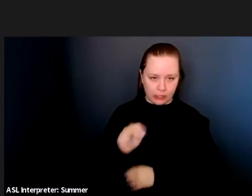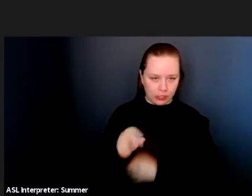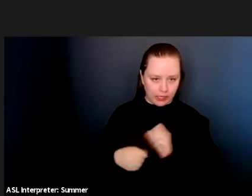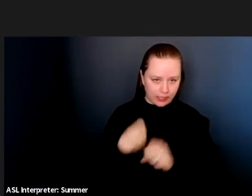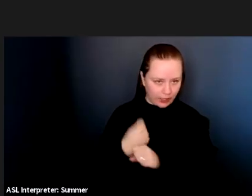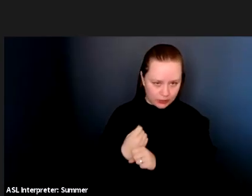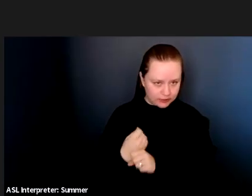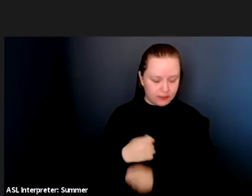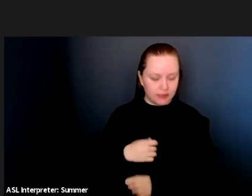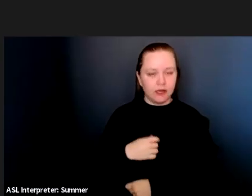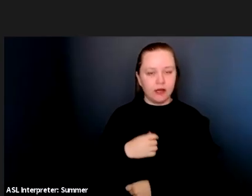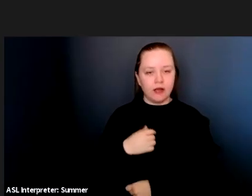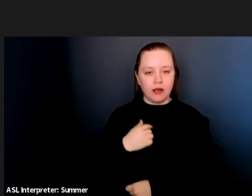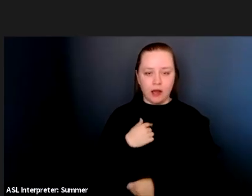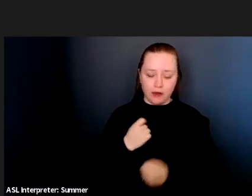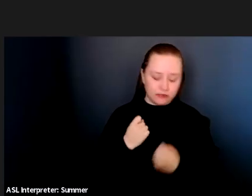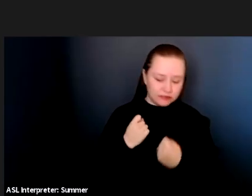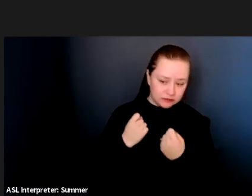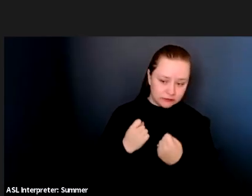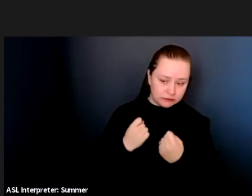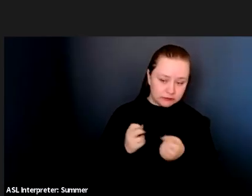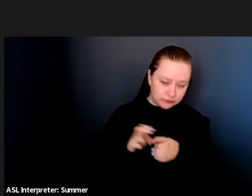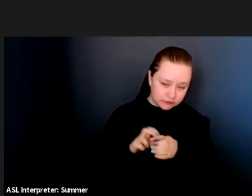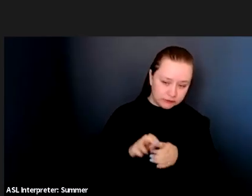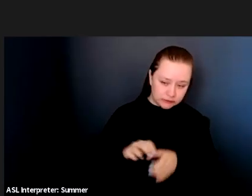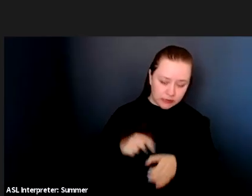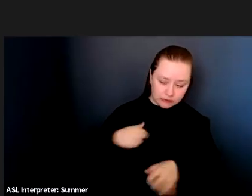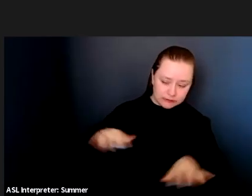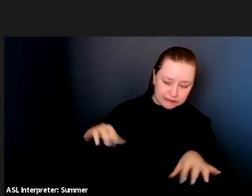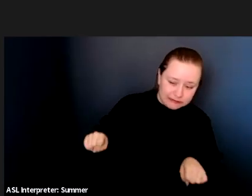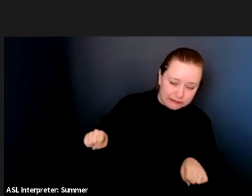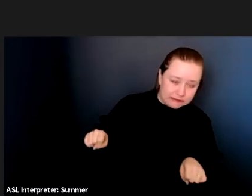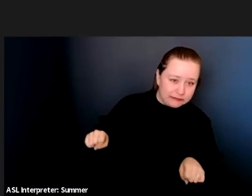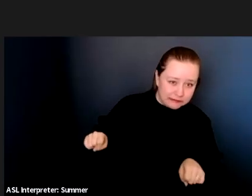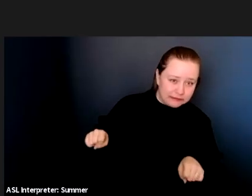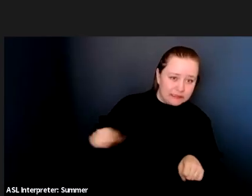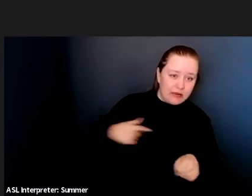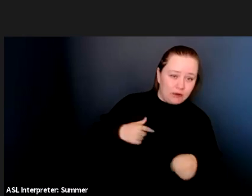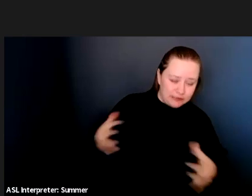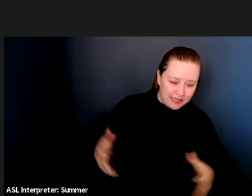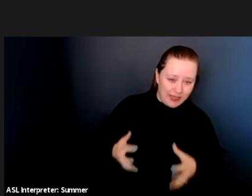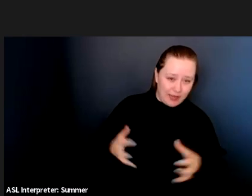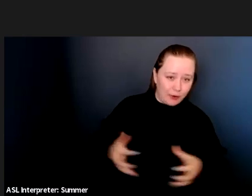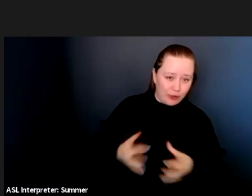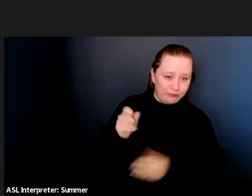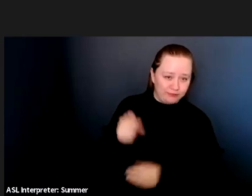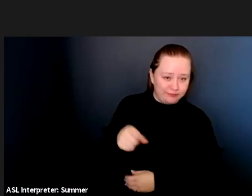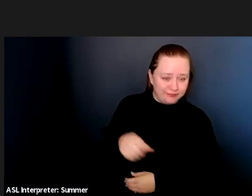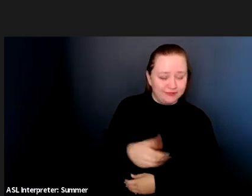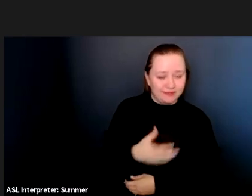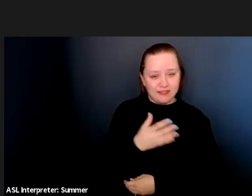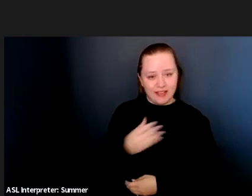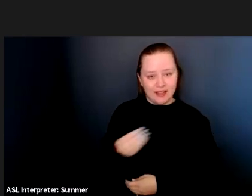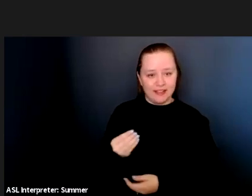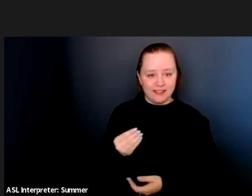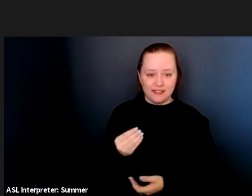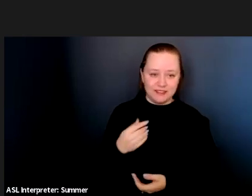I was gripping the car door because I was in labor and swearing that the doctors